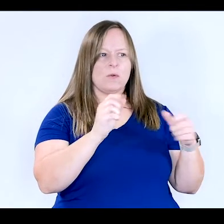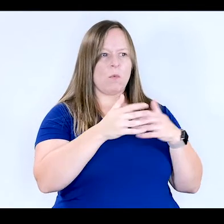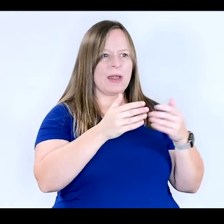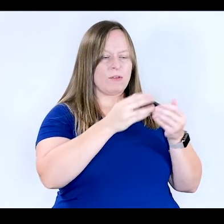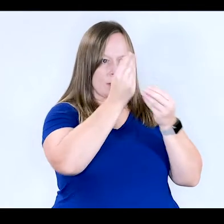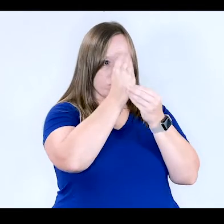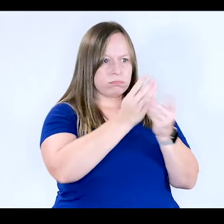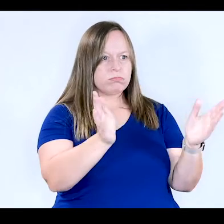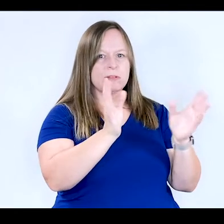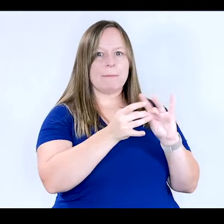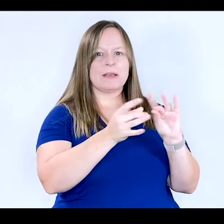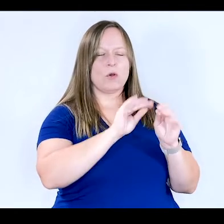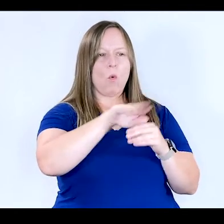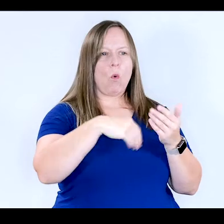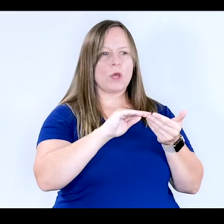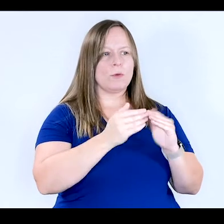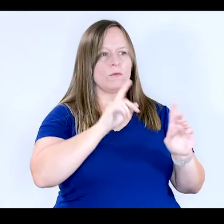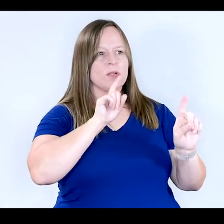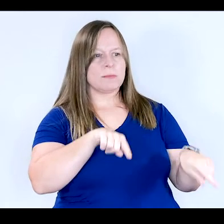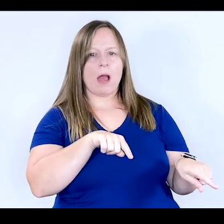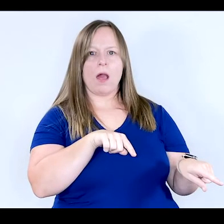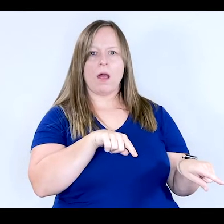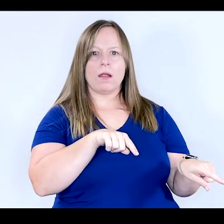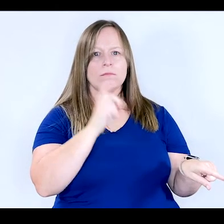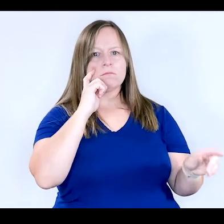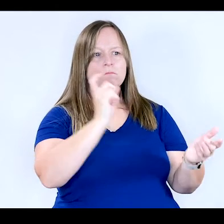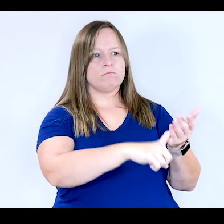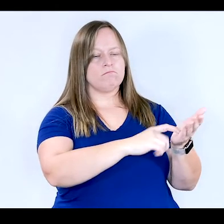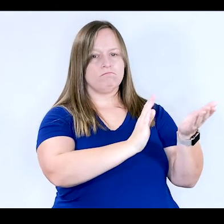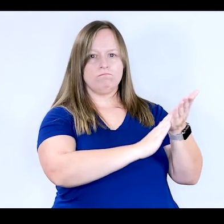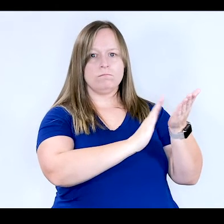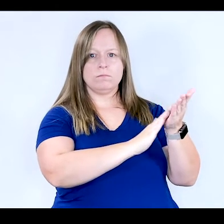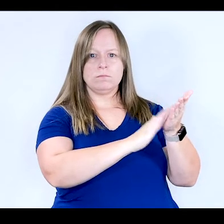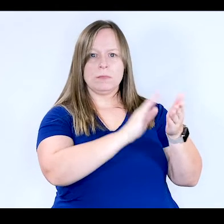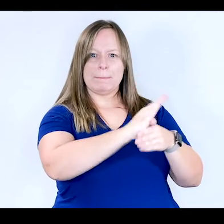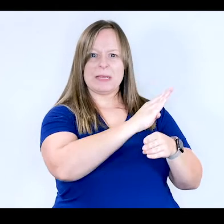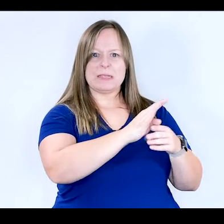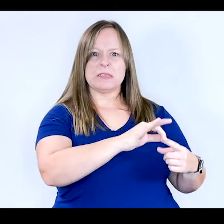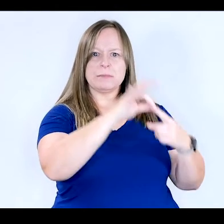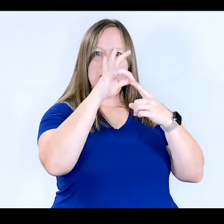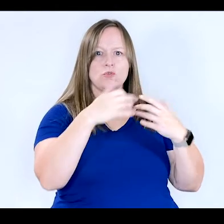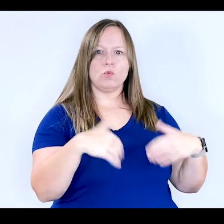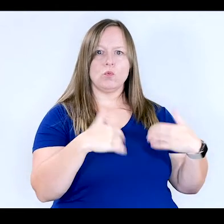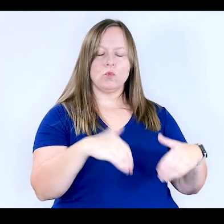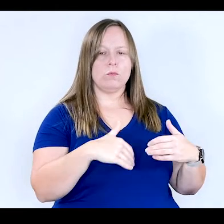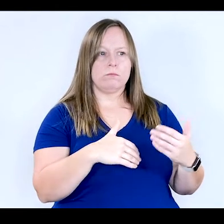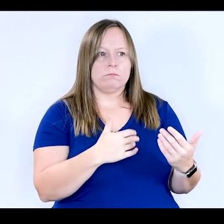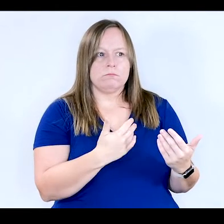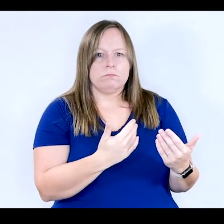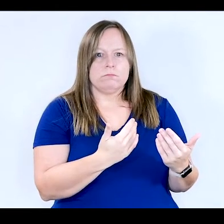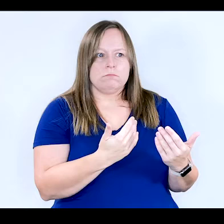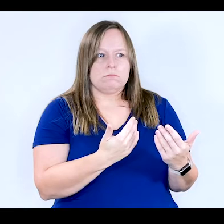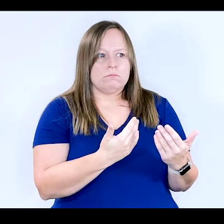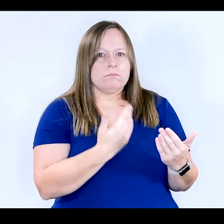say in that message, the entire community responds. And they acknowledge that that business is special, that business is somebody that is entitled to have their